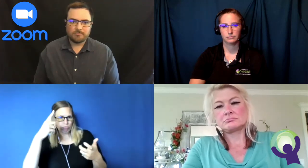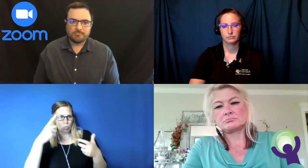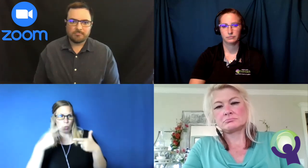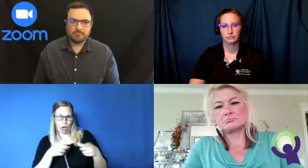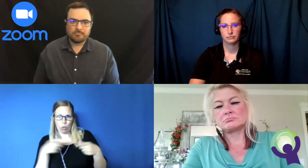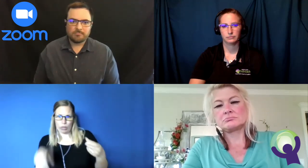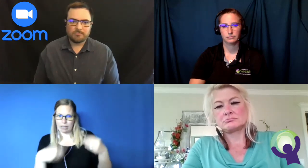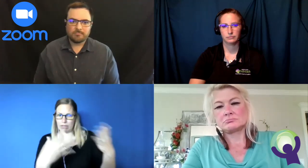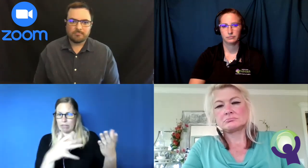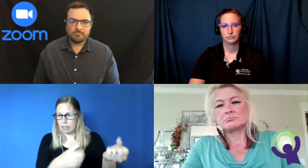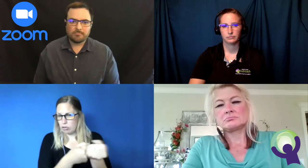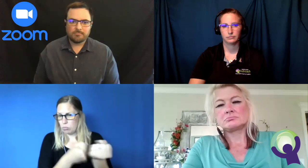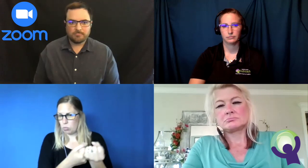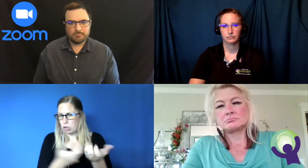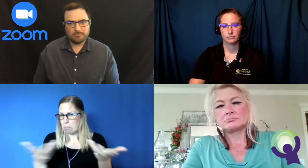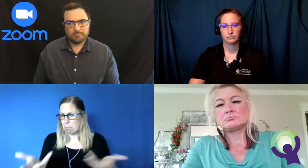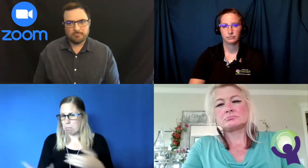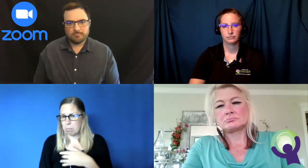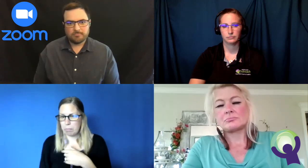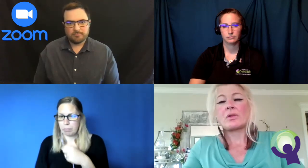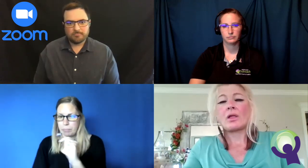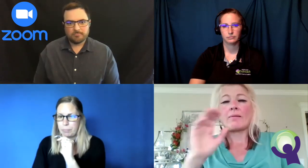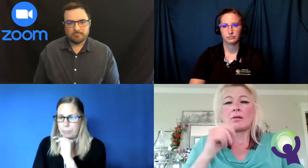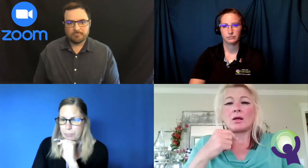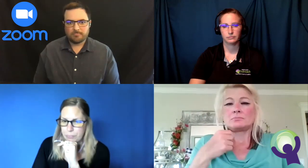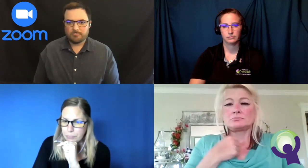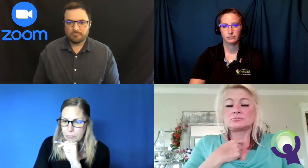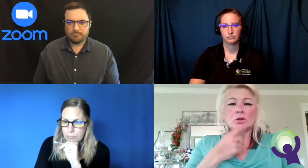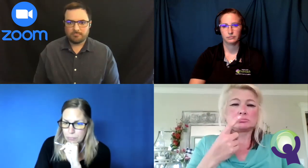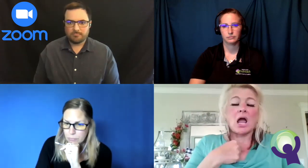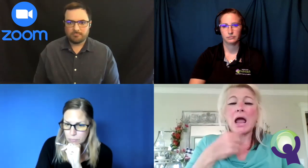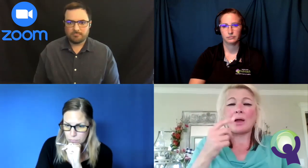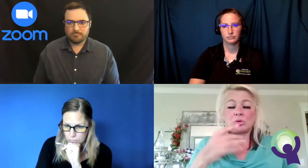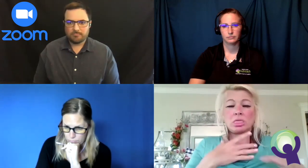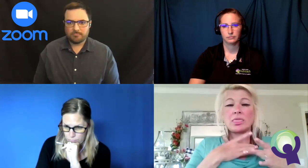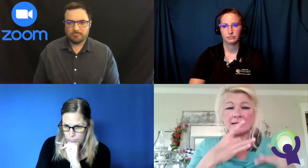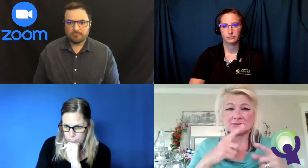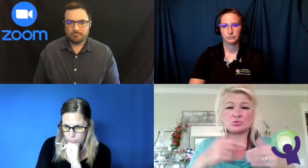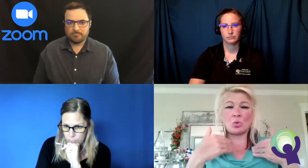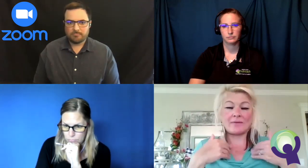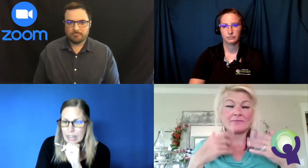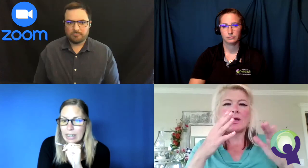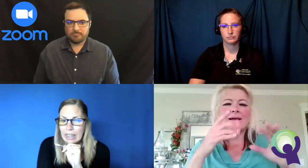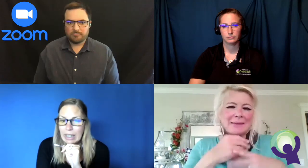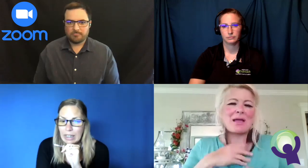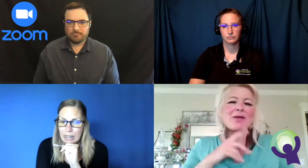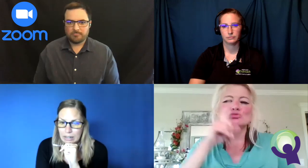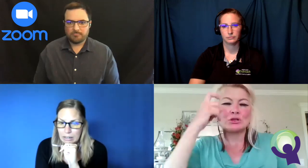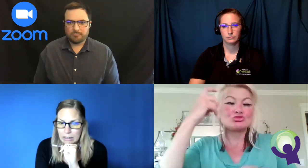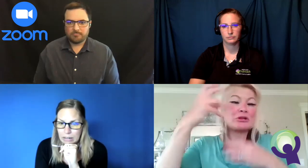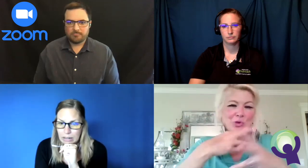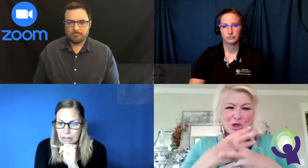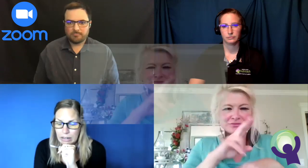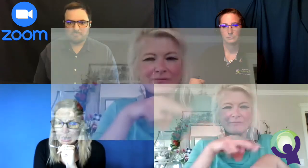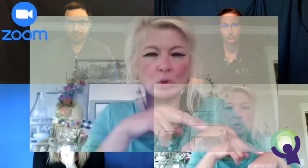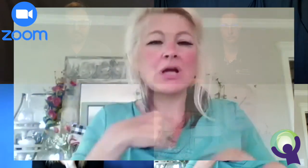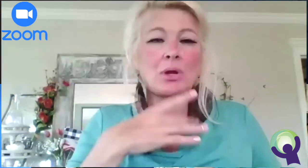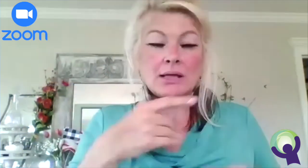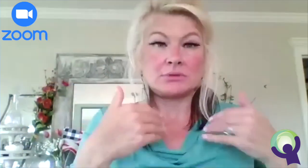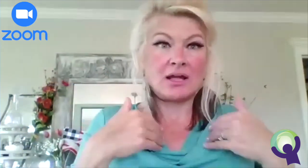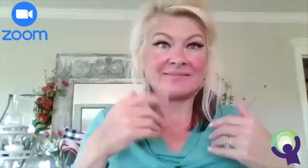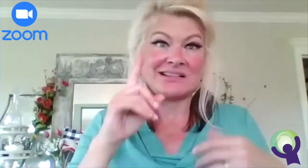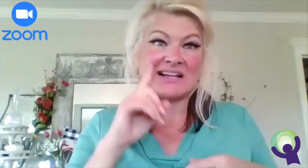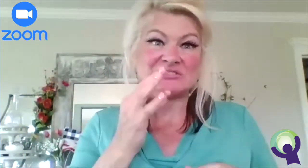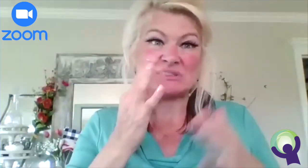Ronda: In my dream world, I would like to